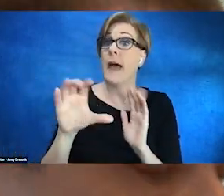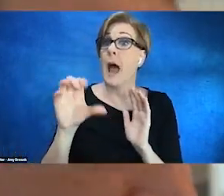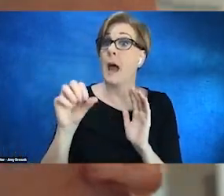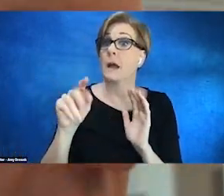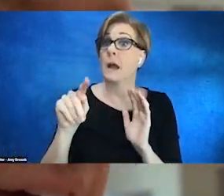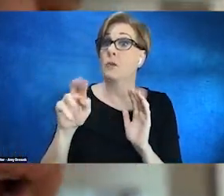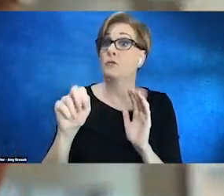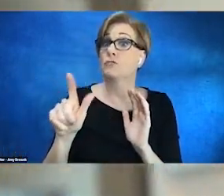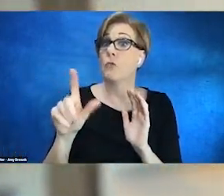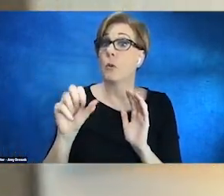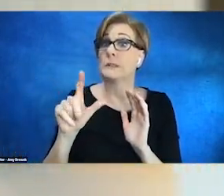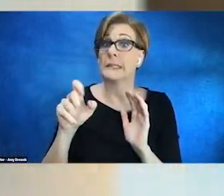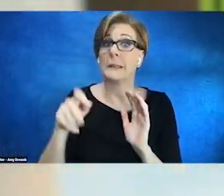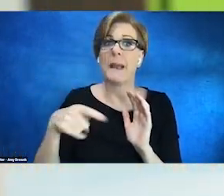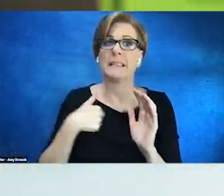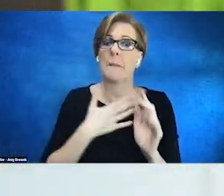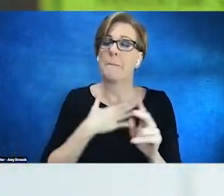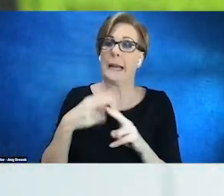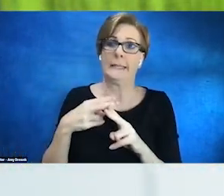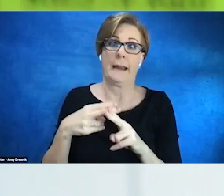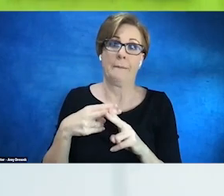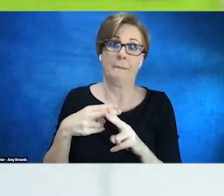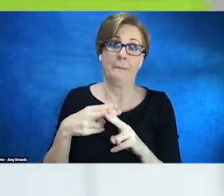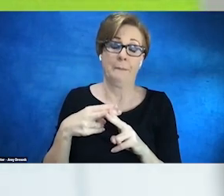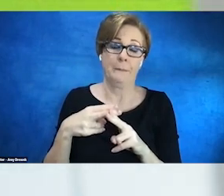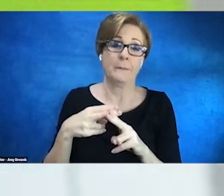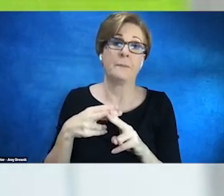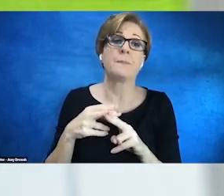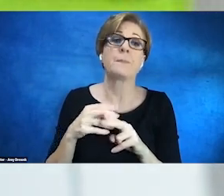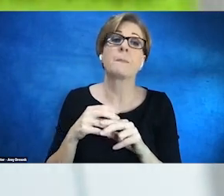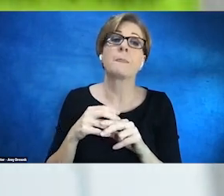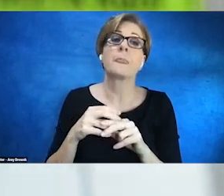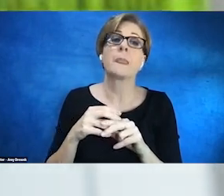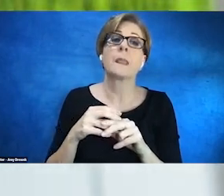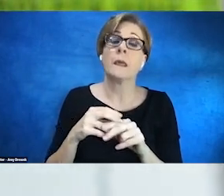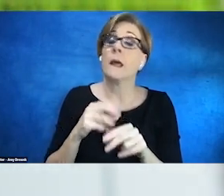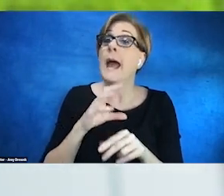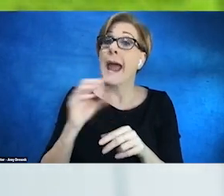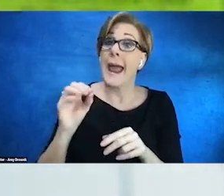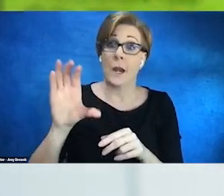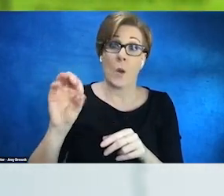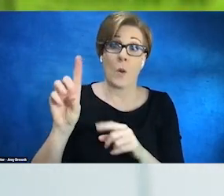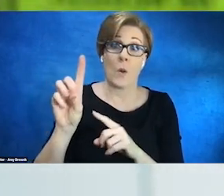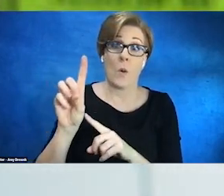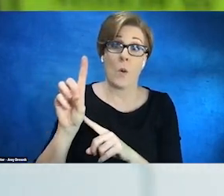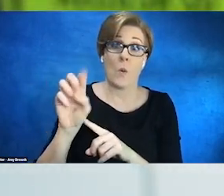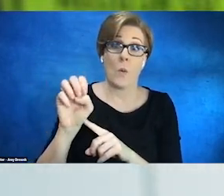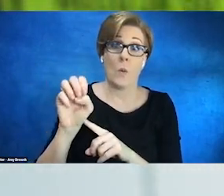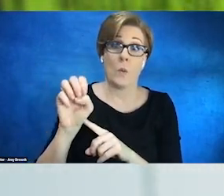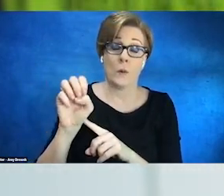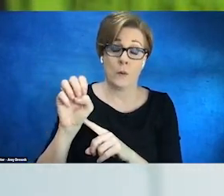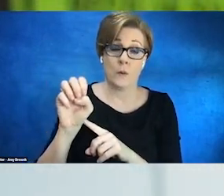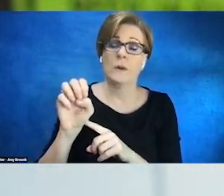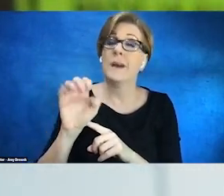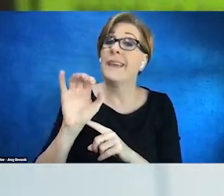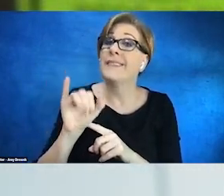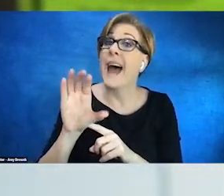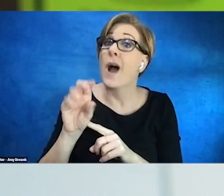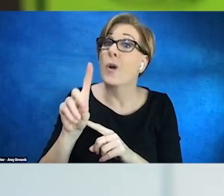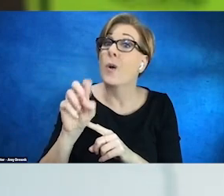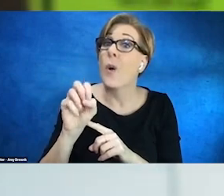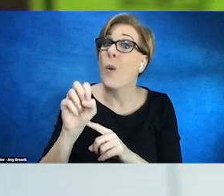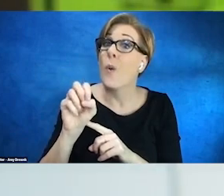slip is going to have my name, Mr. Mary A Test Voter and it's going to have a code so this code is